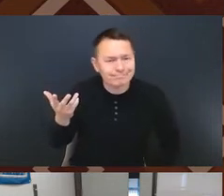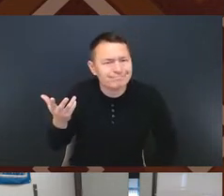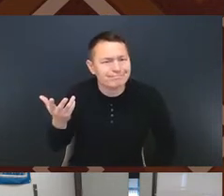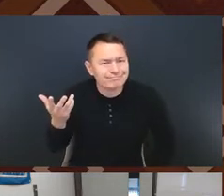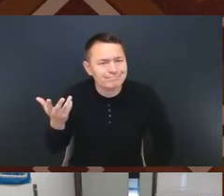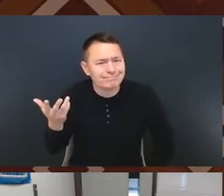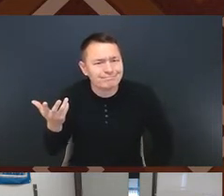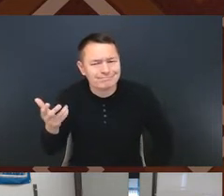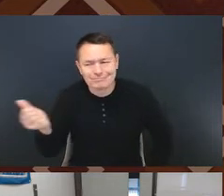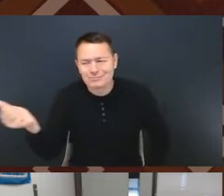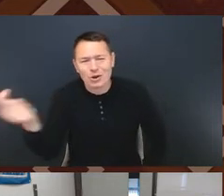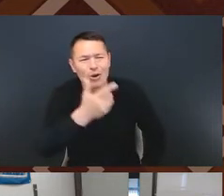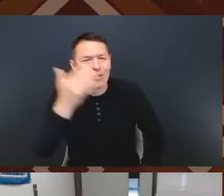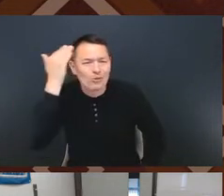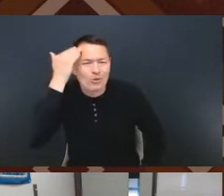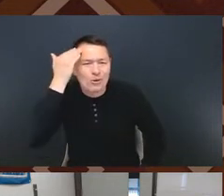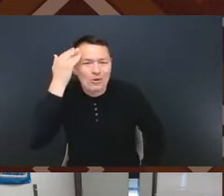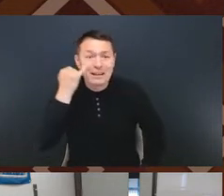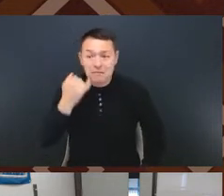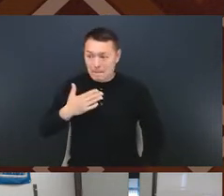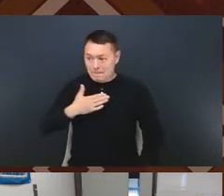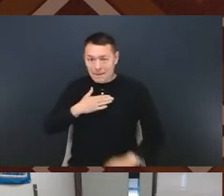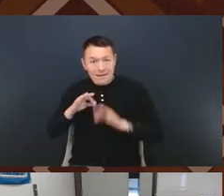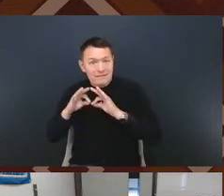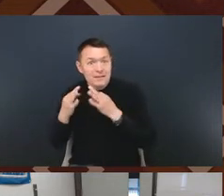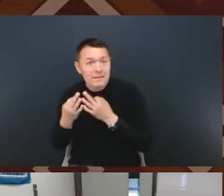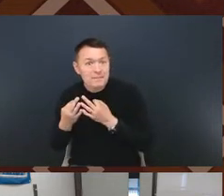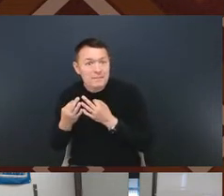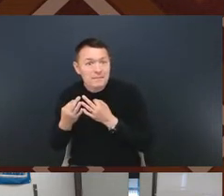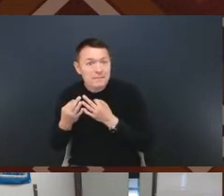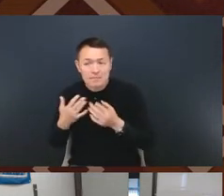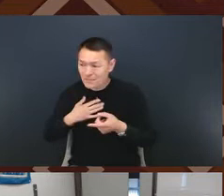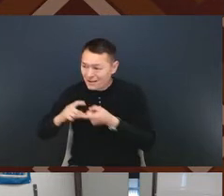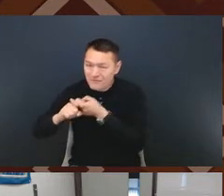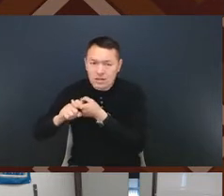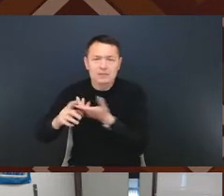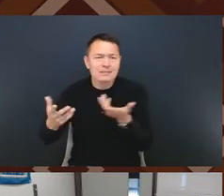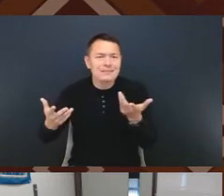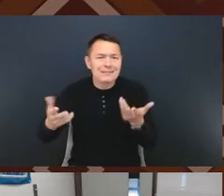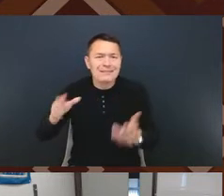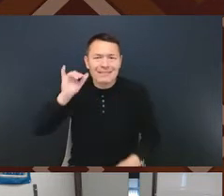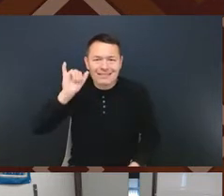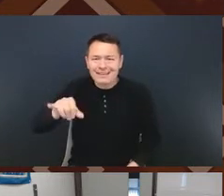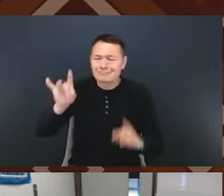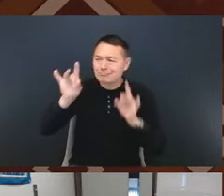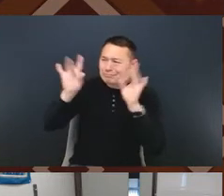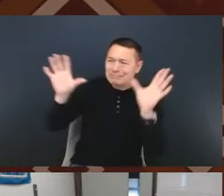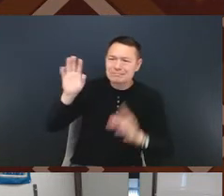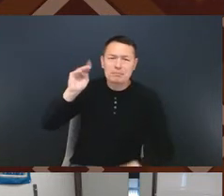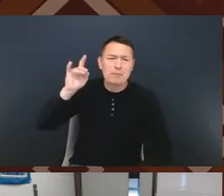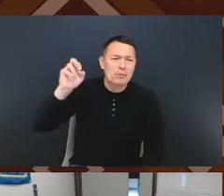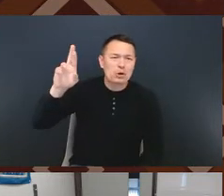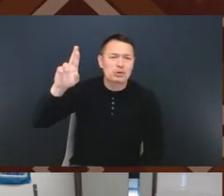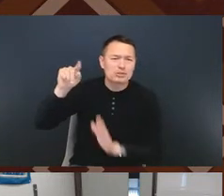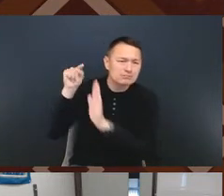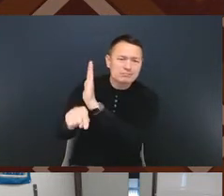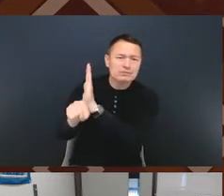that if it's one of our own, that would have been a brutal murder. Again, you know, the great plan,